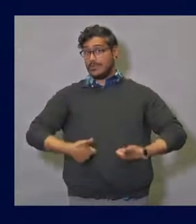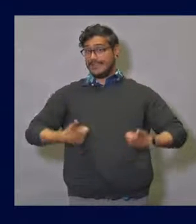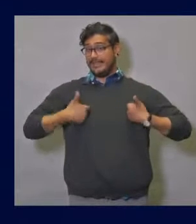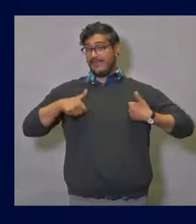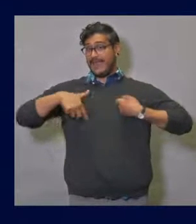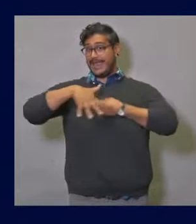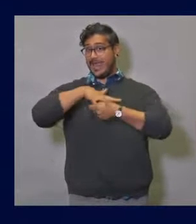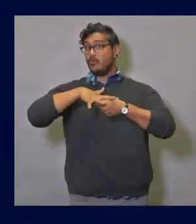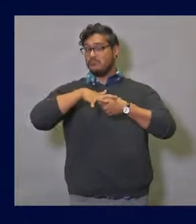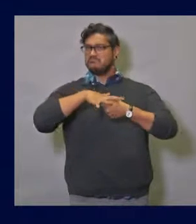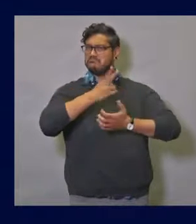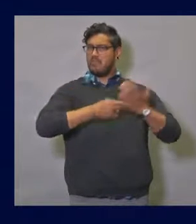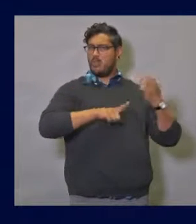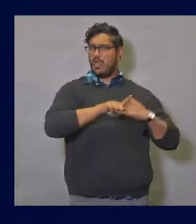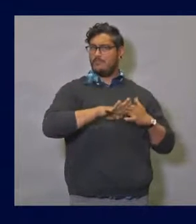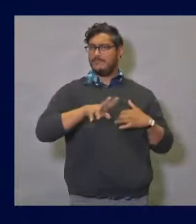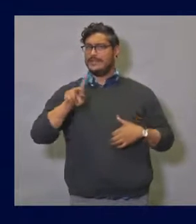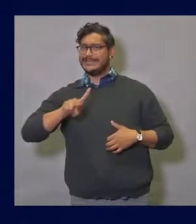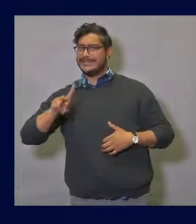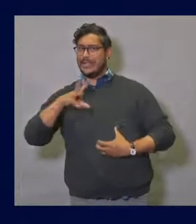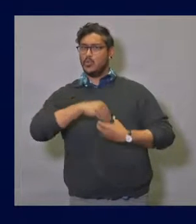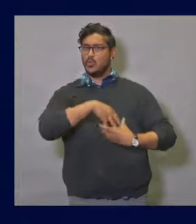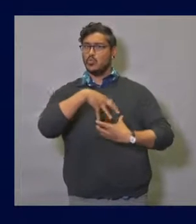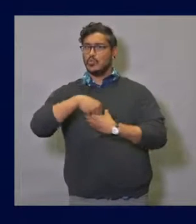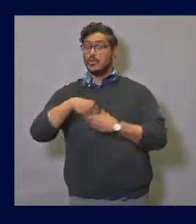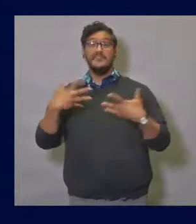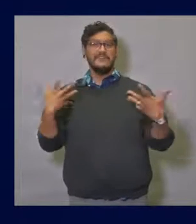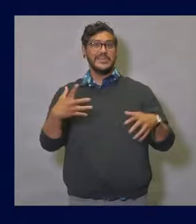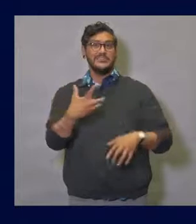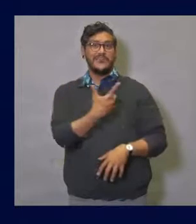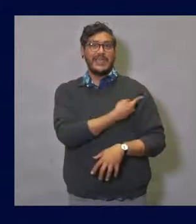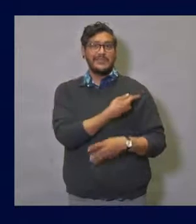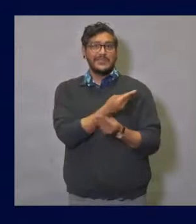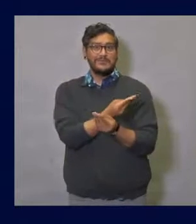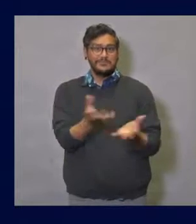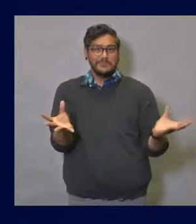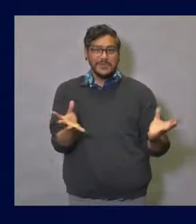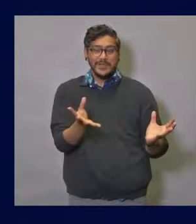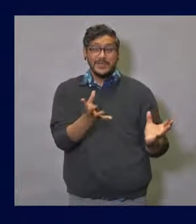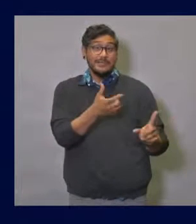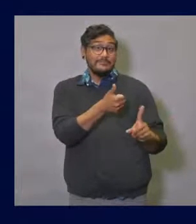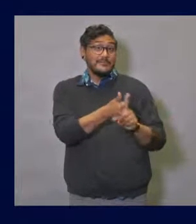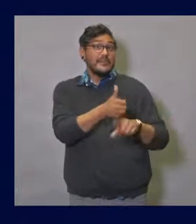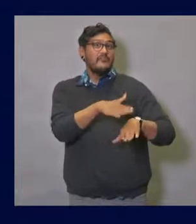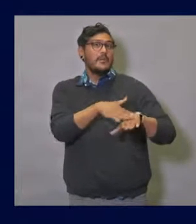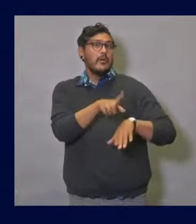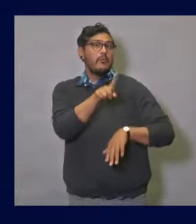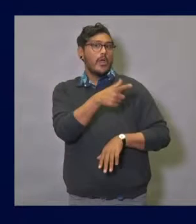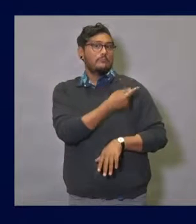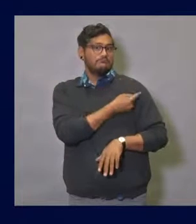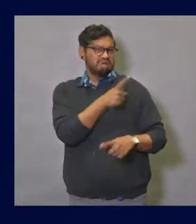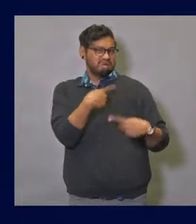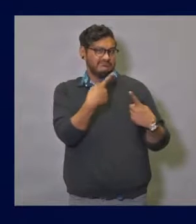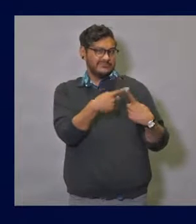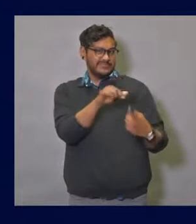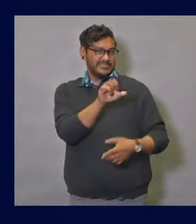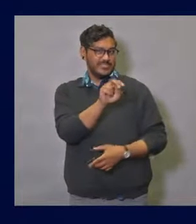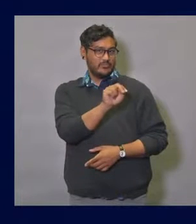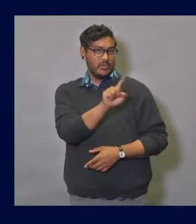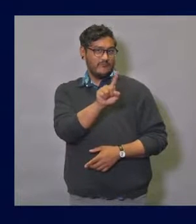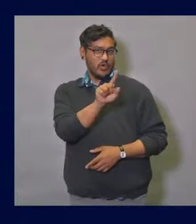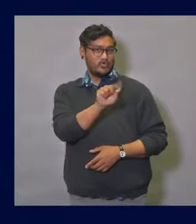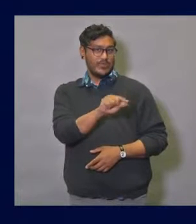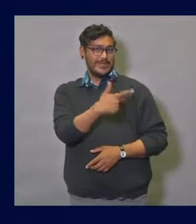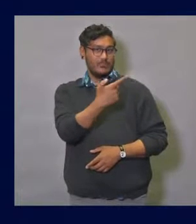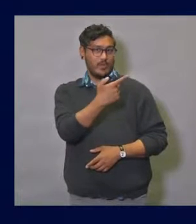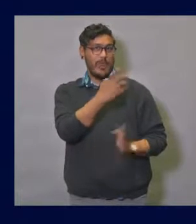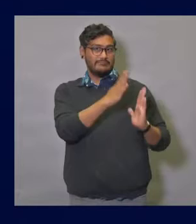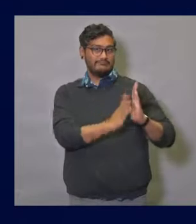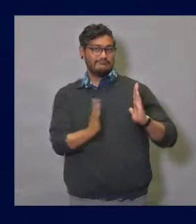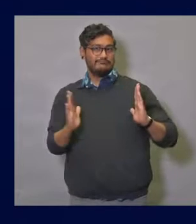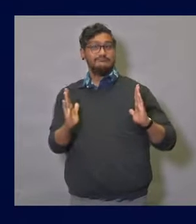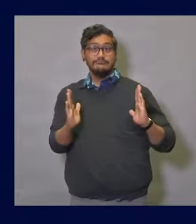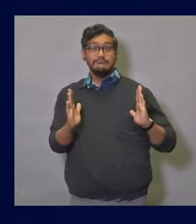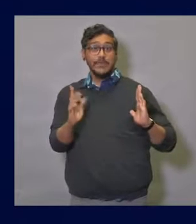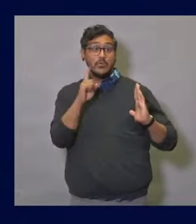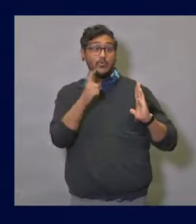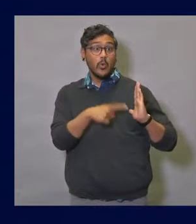DE 2000 21. 1 MILLÓN 984,738